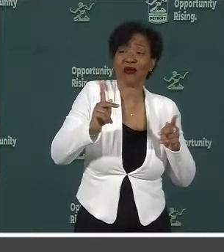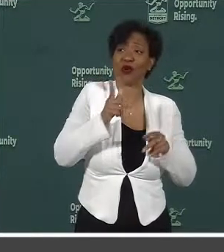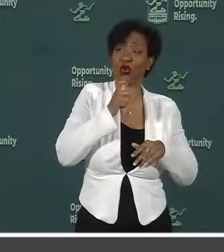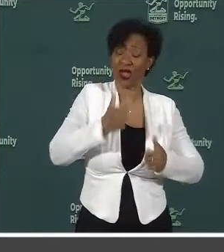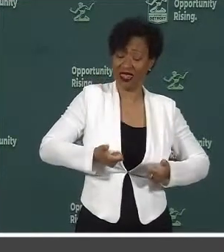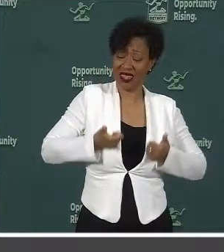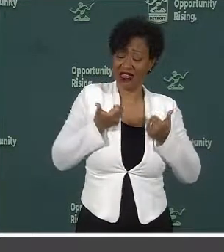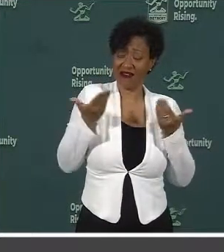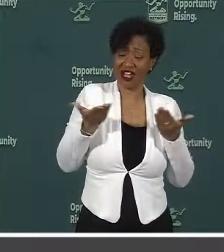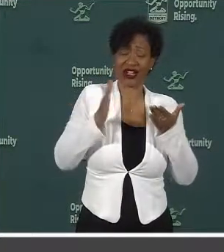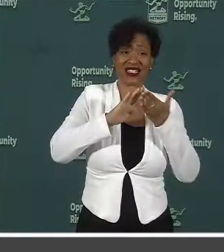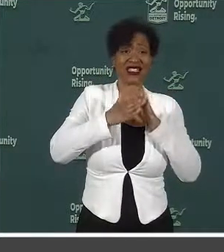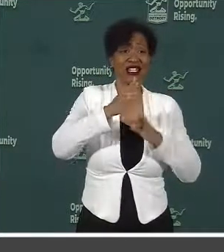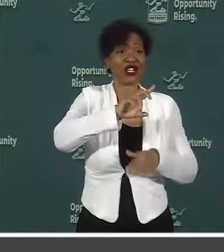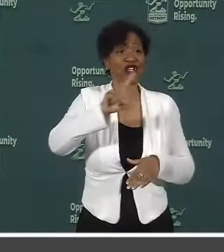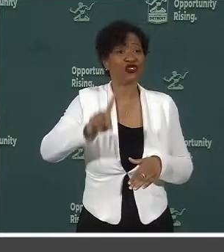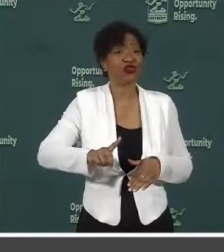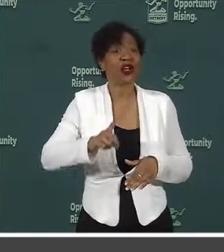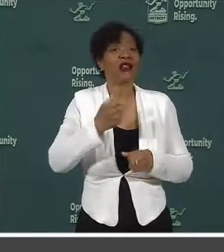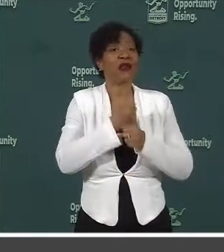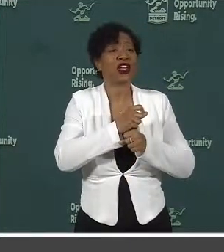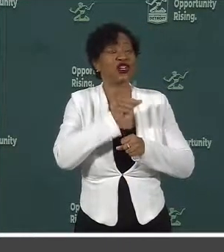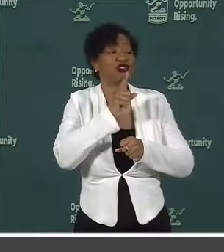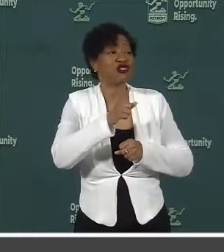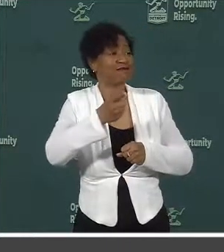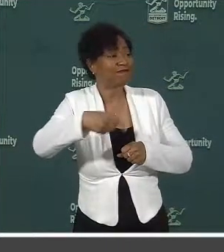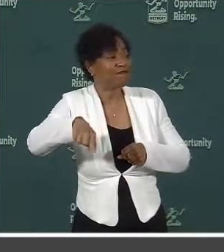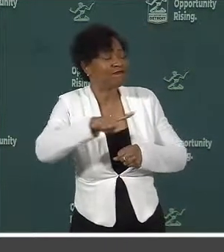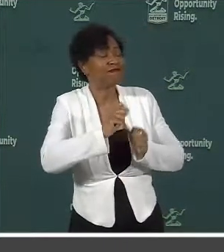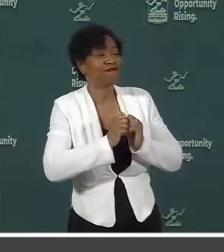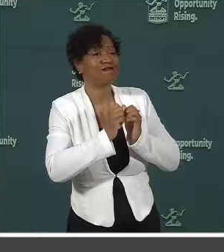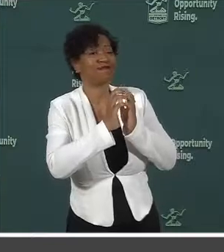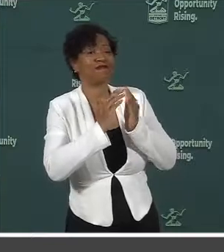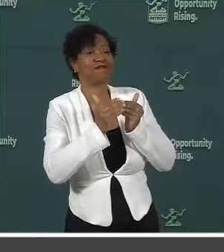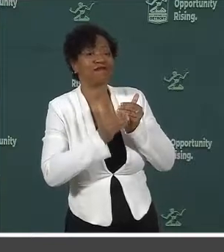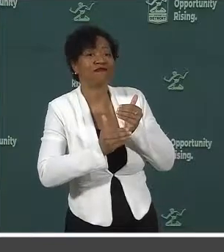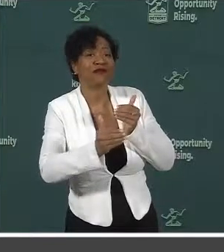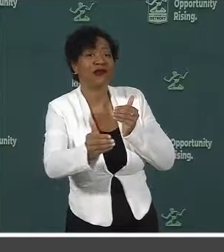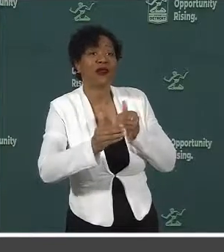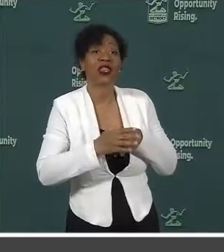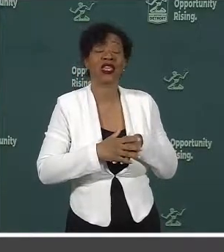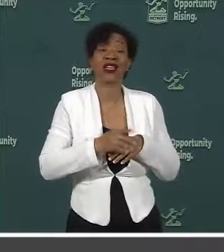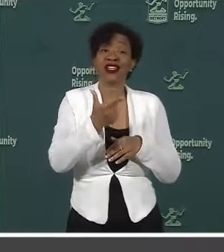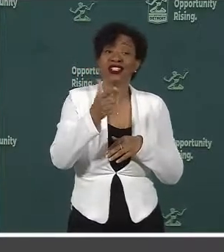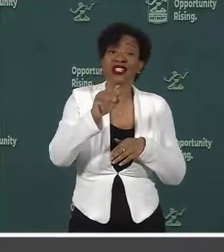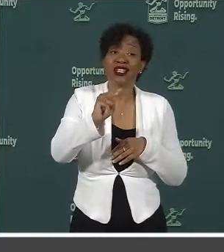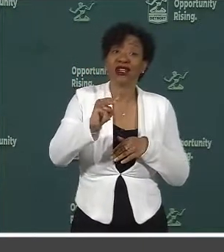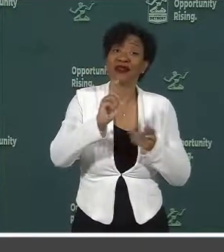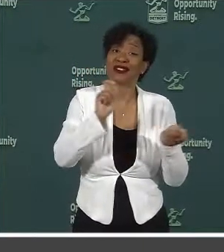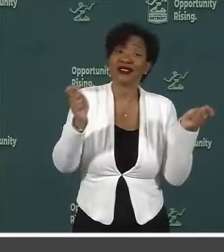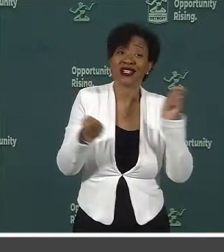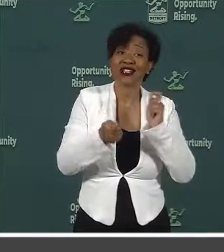IS A VISION WHERE GM IS REALLY CHANGING THE WORLD THEY'RE GOING TO HAVE 30 NEW ELECTRIC VEHICLES ONLINE TWENTY TWENTY